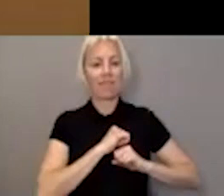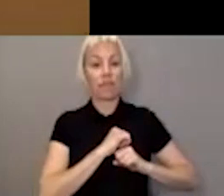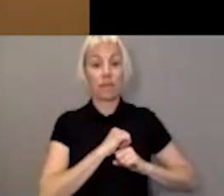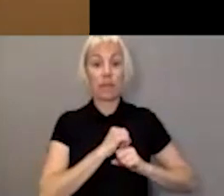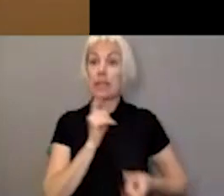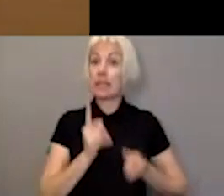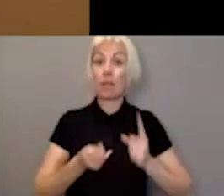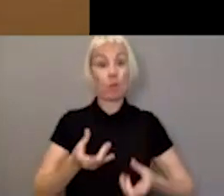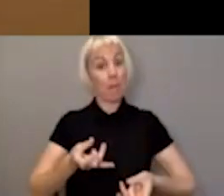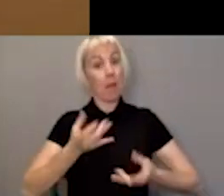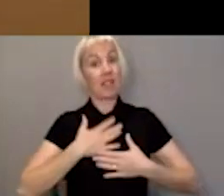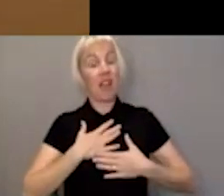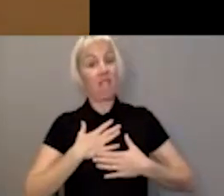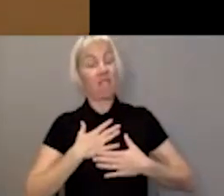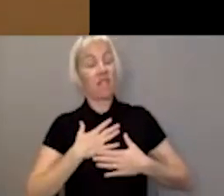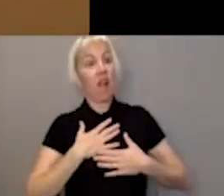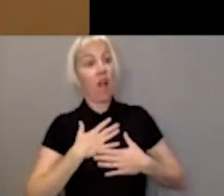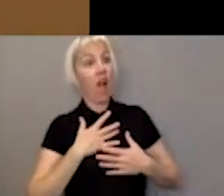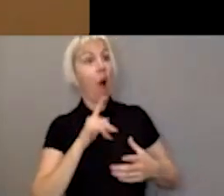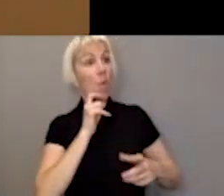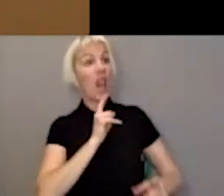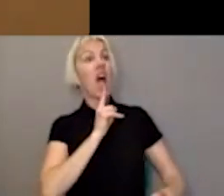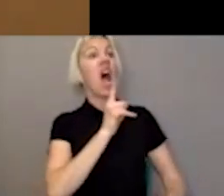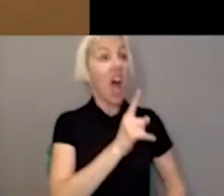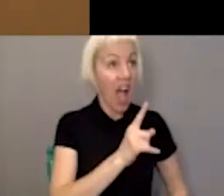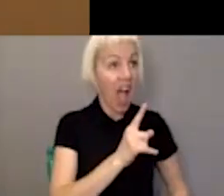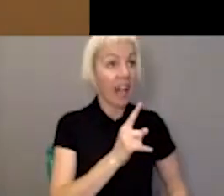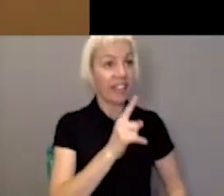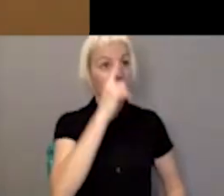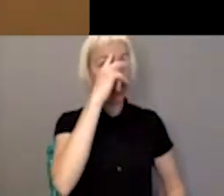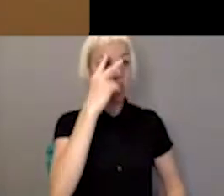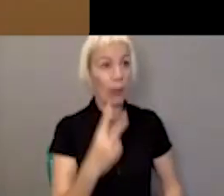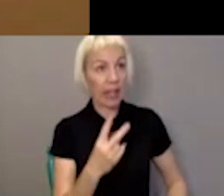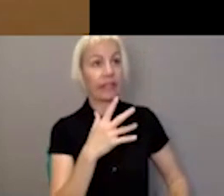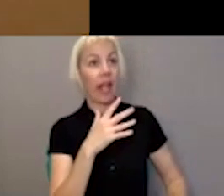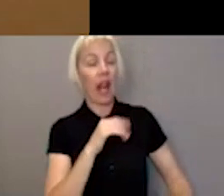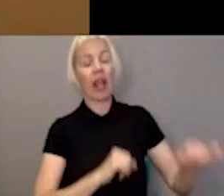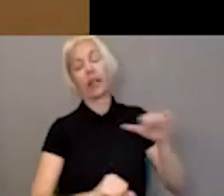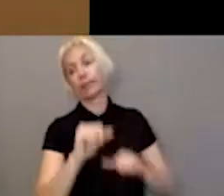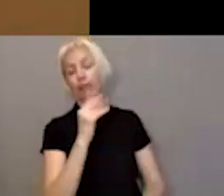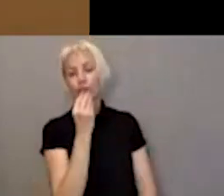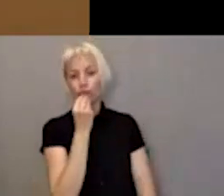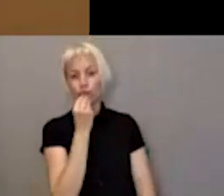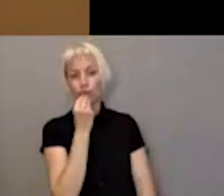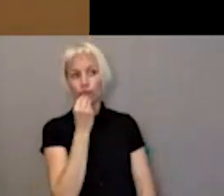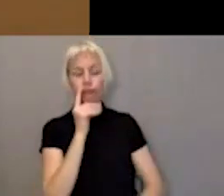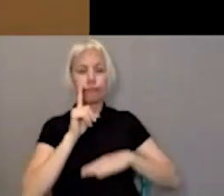up about an issue or have had a lack of confidence about putting myself forward for an opportunity.